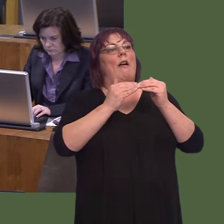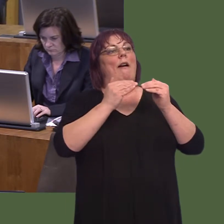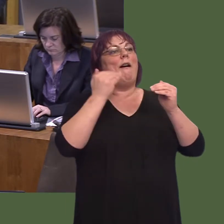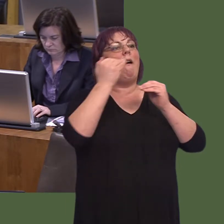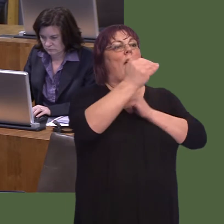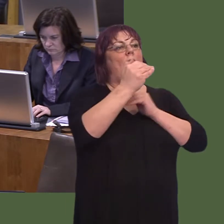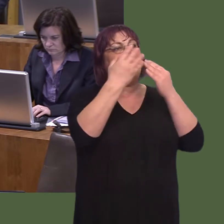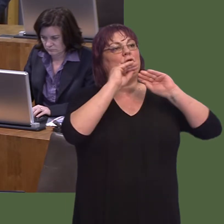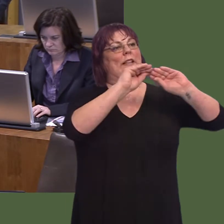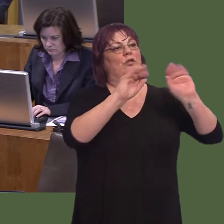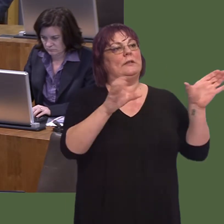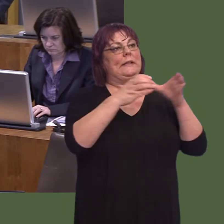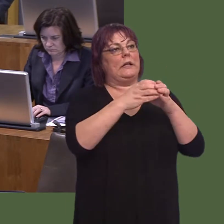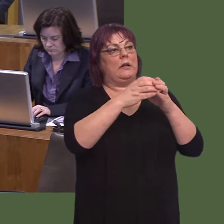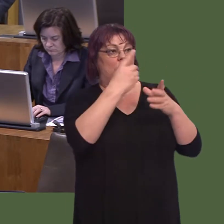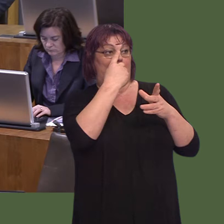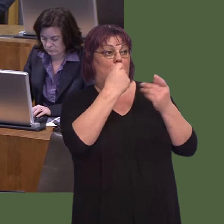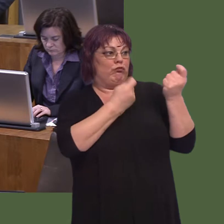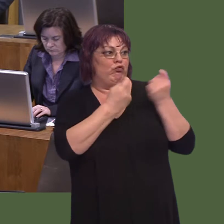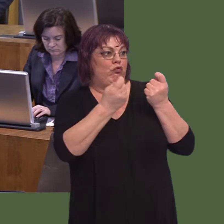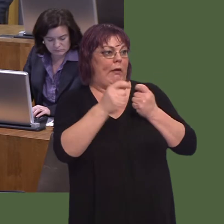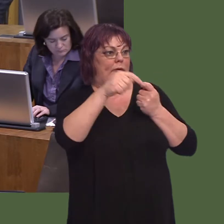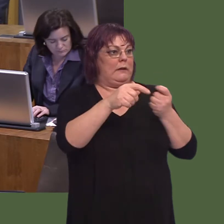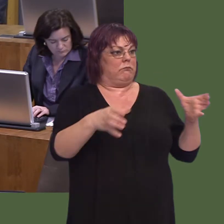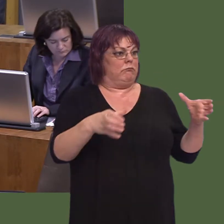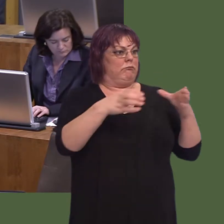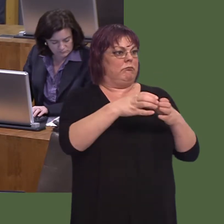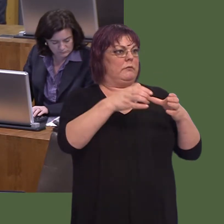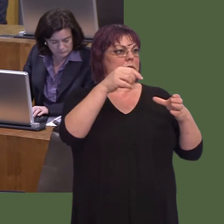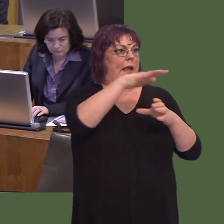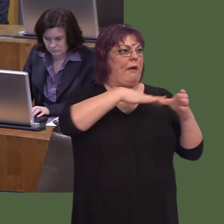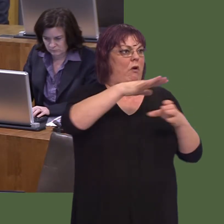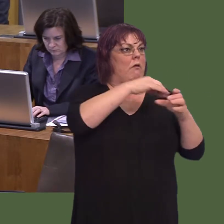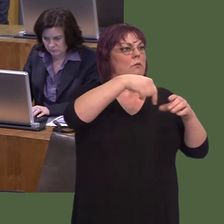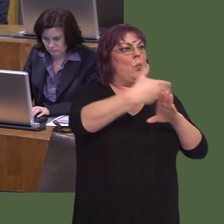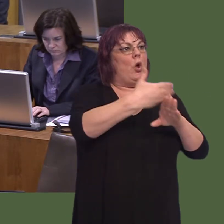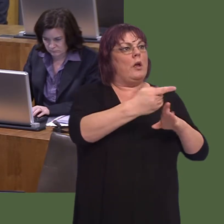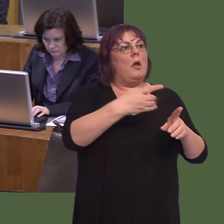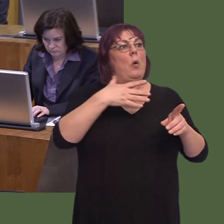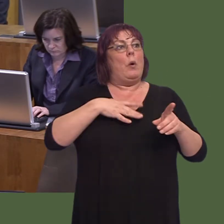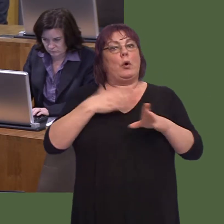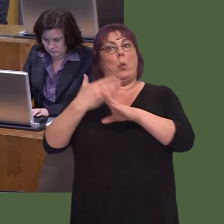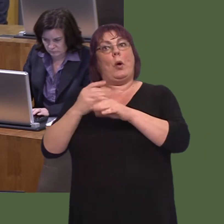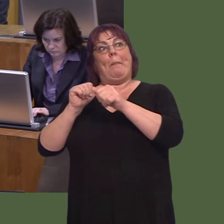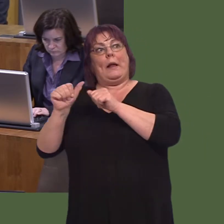centres, in the future, will be run by them. But there's no doubt at all that we want to encourage cross-border economic working.